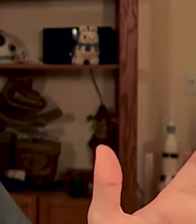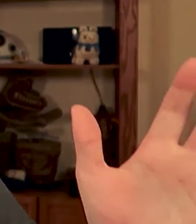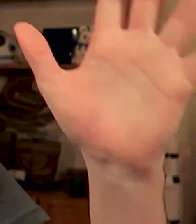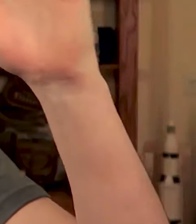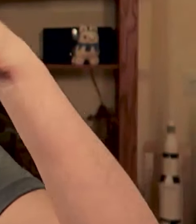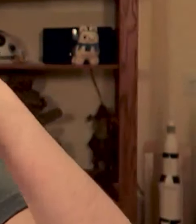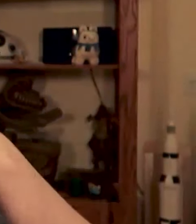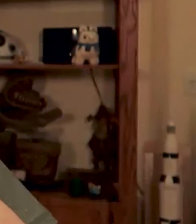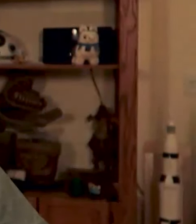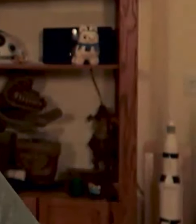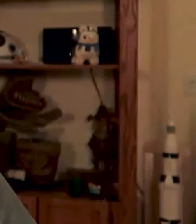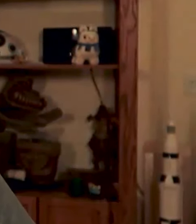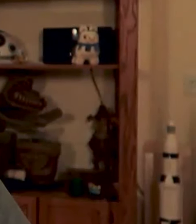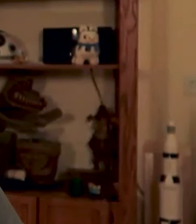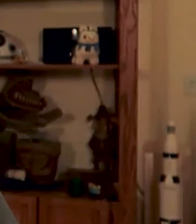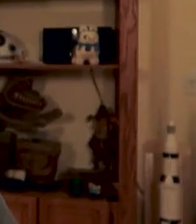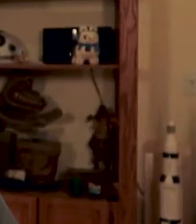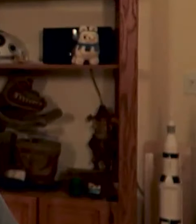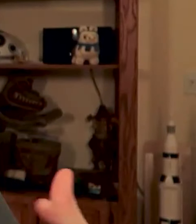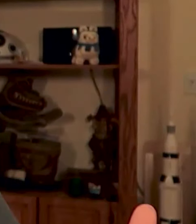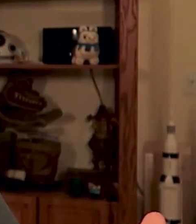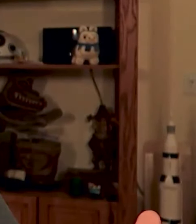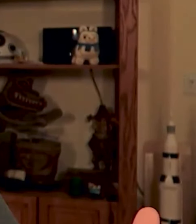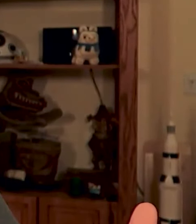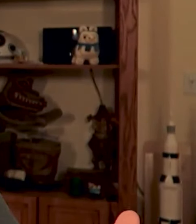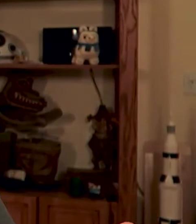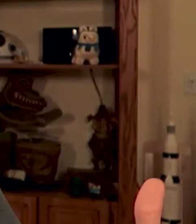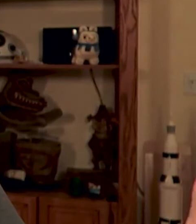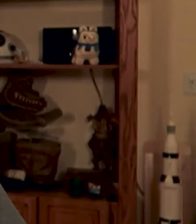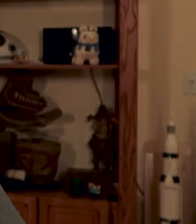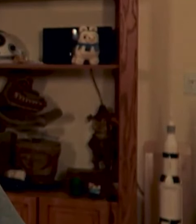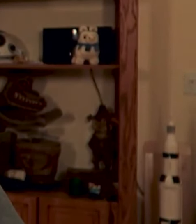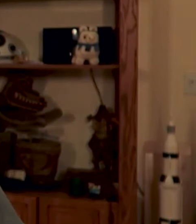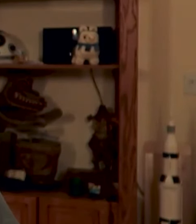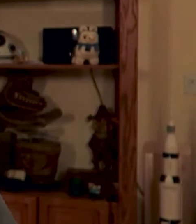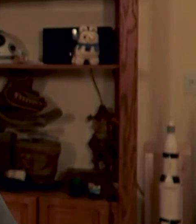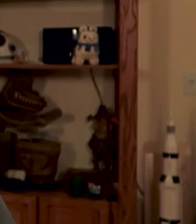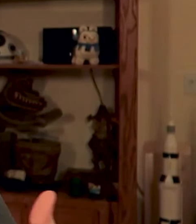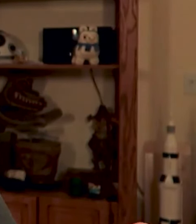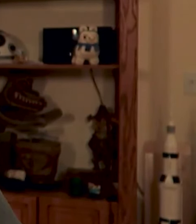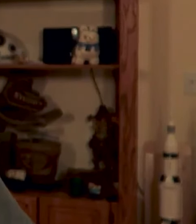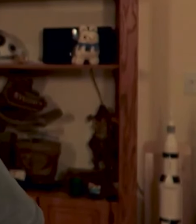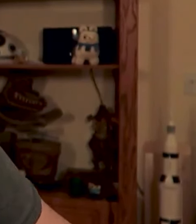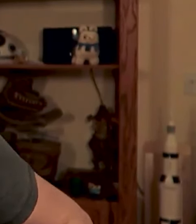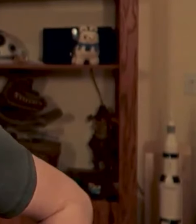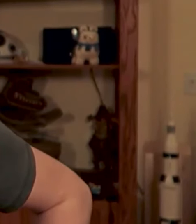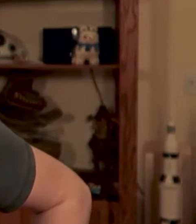WE BREAK OPEN A WALL INTO A GIGANTIC CAVE WITH CATHEDRAL CEILINGS AND CRYSTALS HANGING